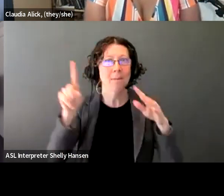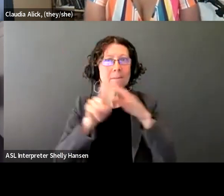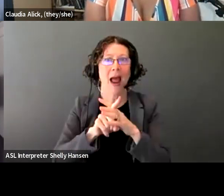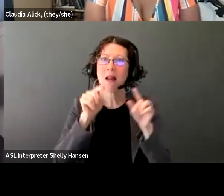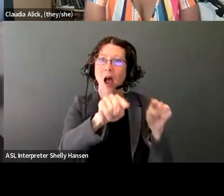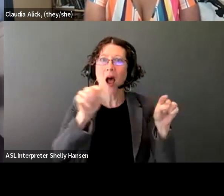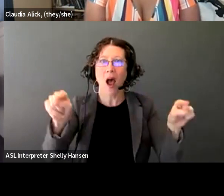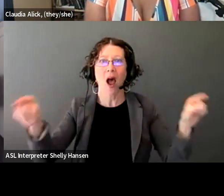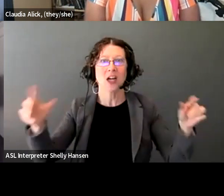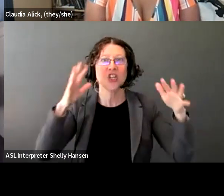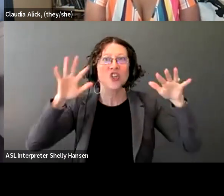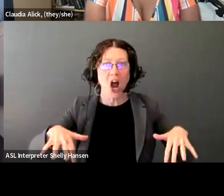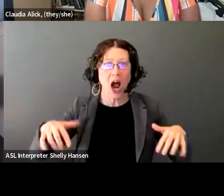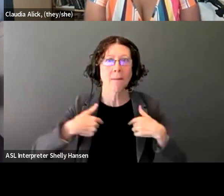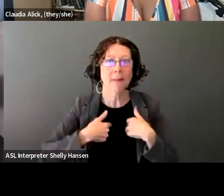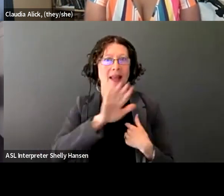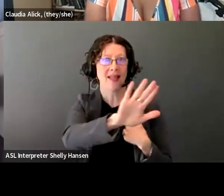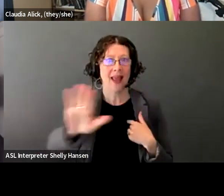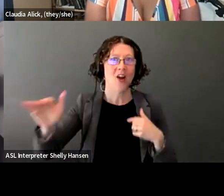on the level of empathy and vulnerability.